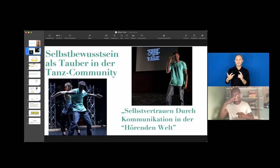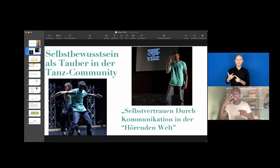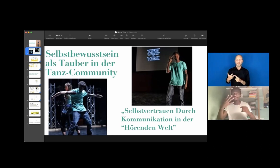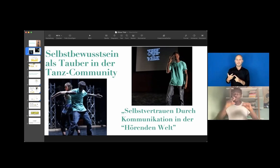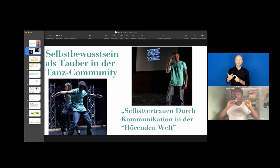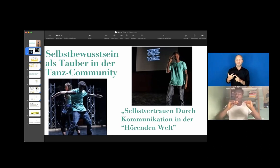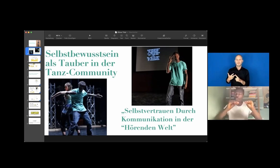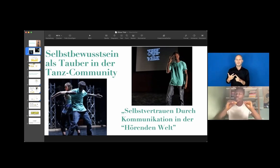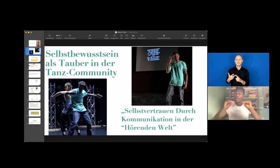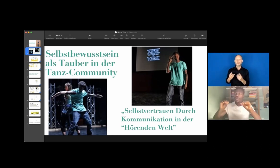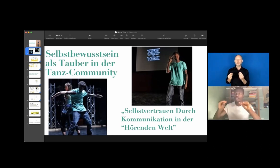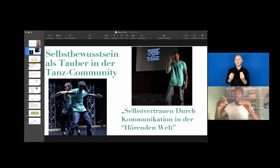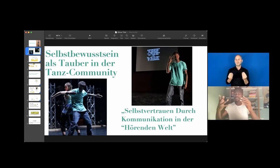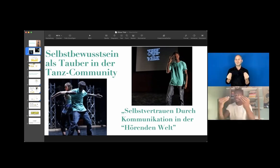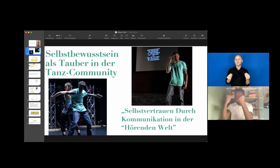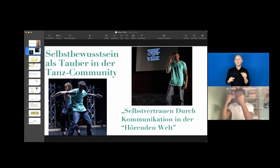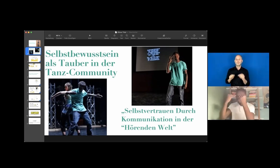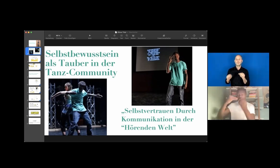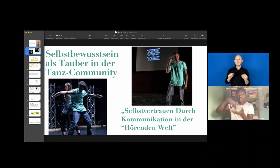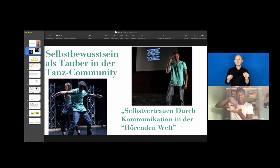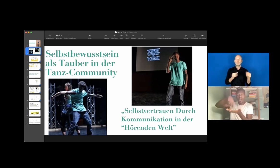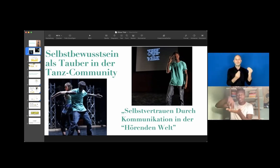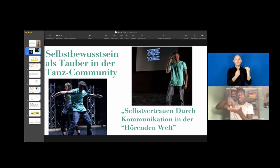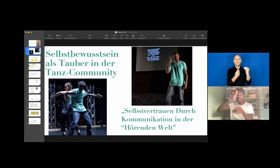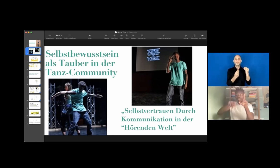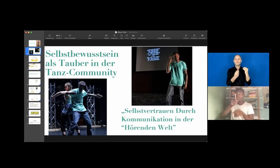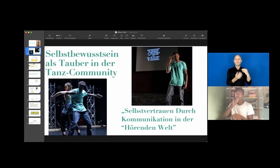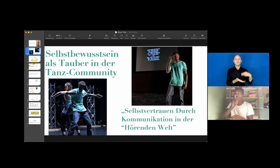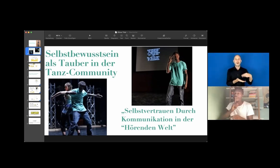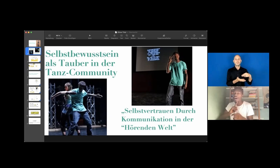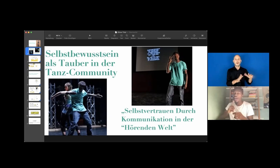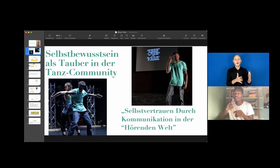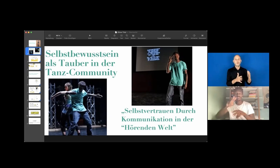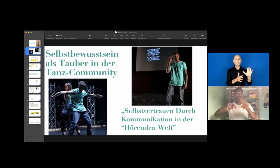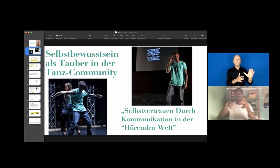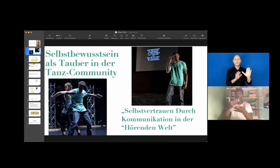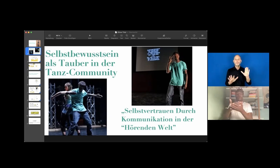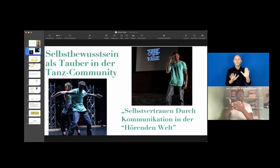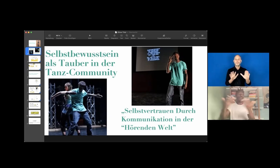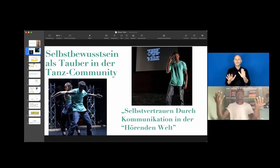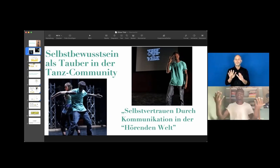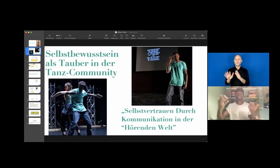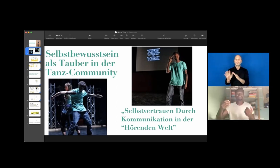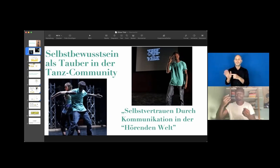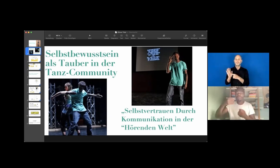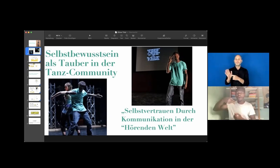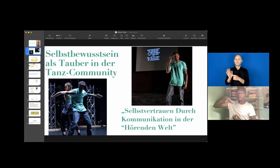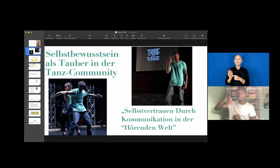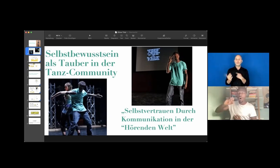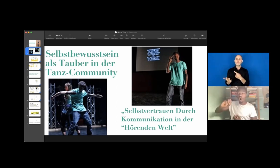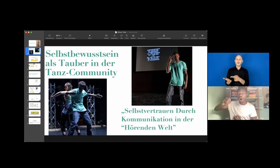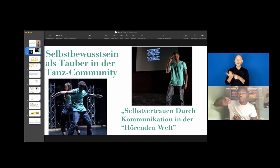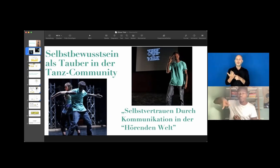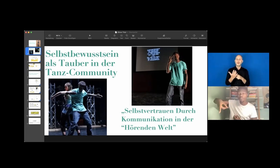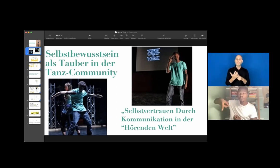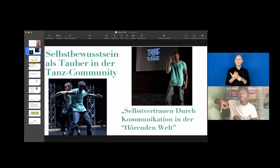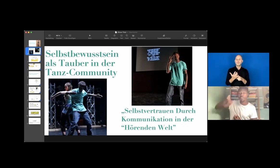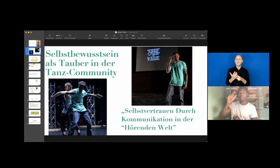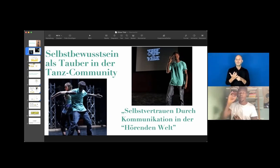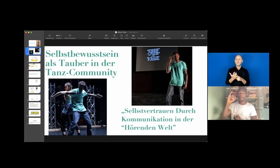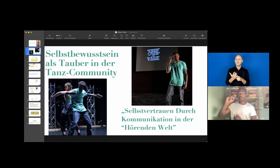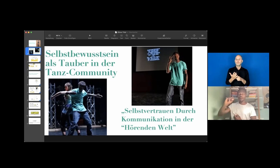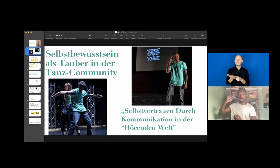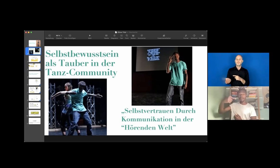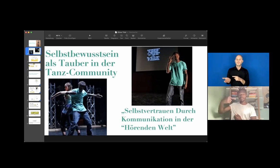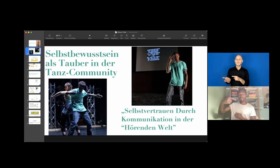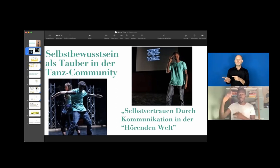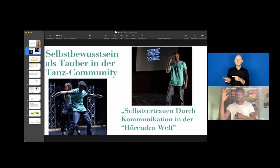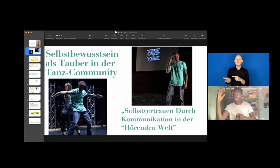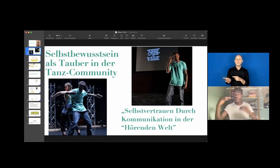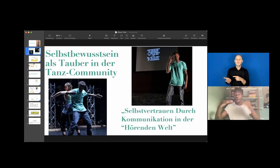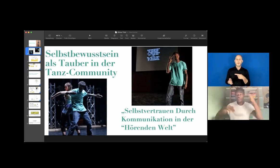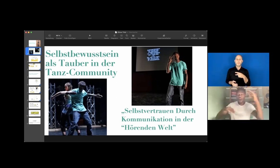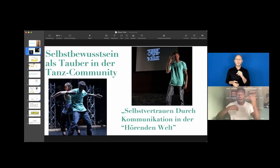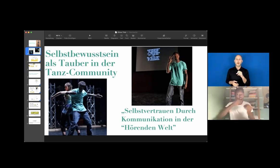Also, if you look at dancing, there is, of course, different styles of dancing. You know, like Hip-Hop or Latin dance.